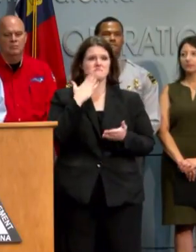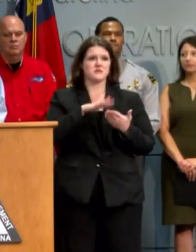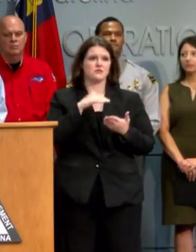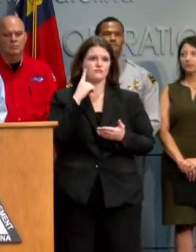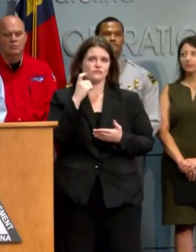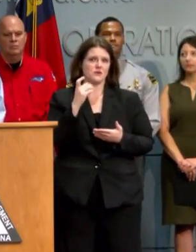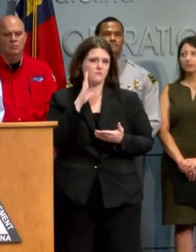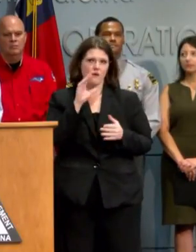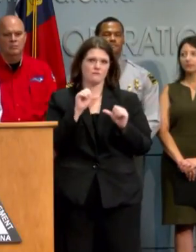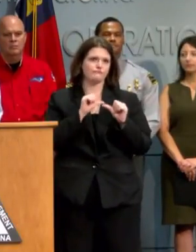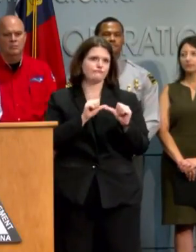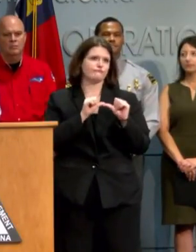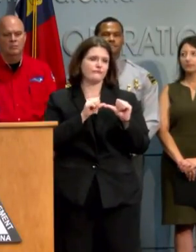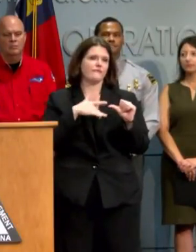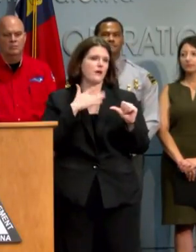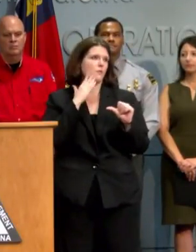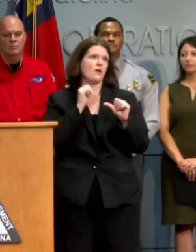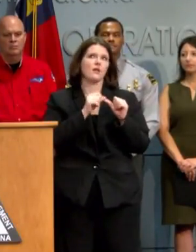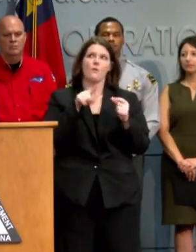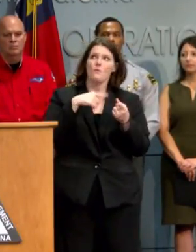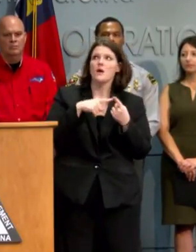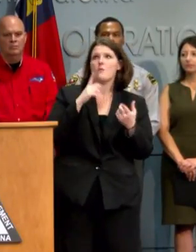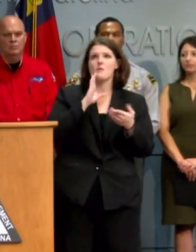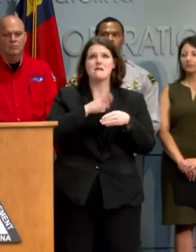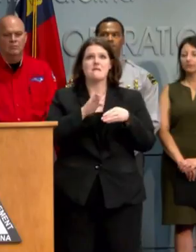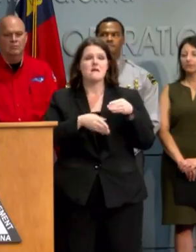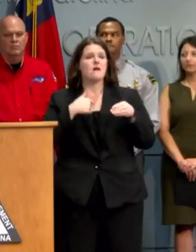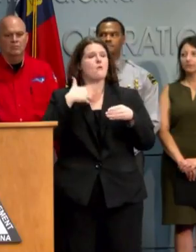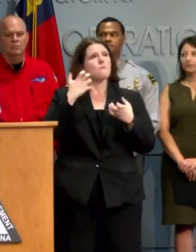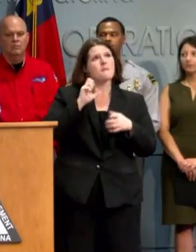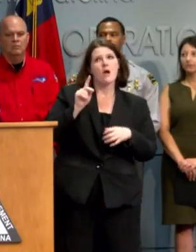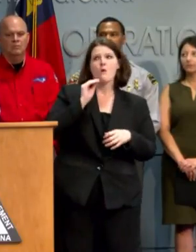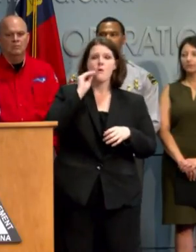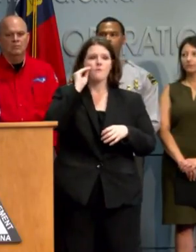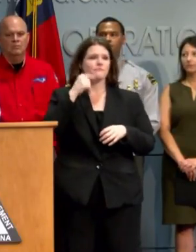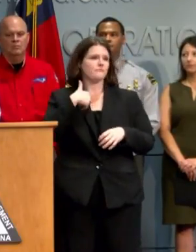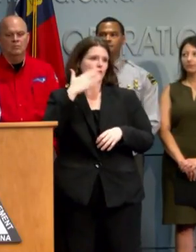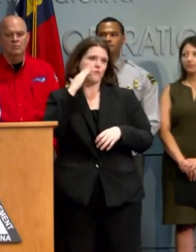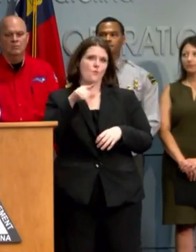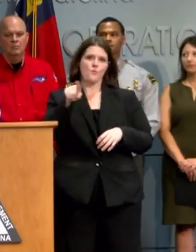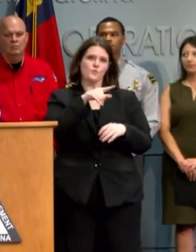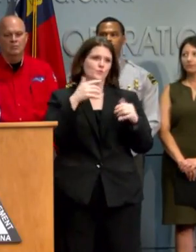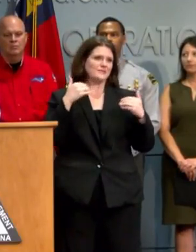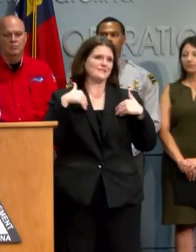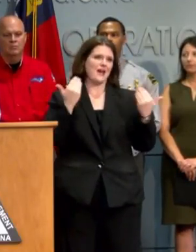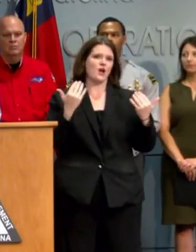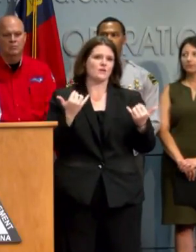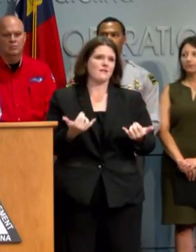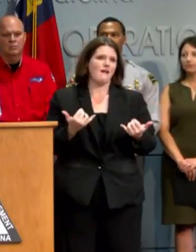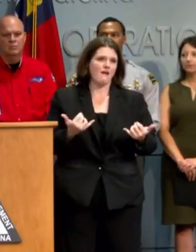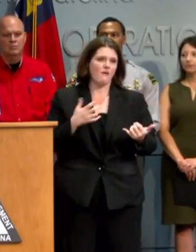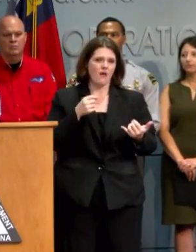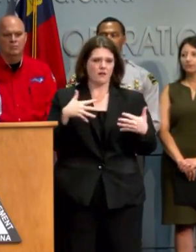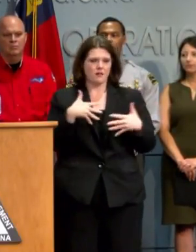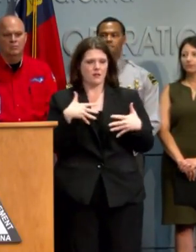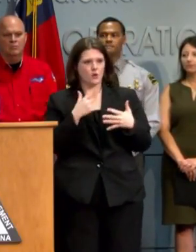THIS STATE WHOLE AGAIN. I KNOW FOR MANY PEOPLE, THIS FEELS LIKE A NIGHTMARE THAT JUST WON'T END.